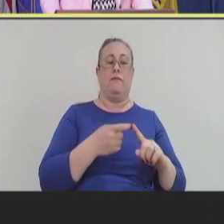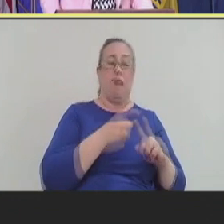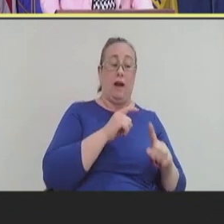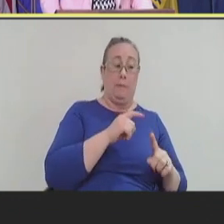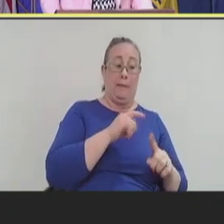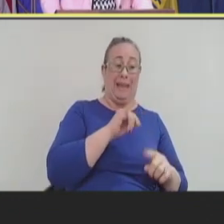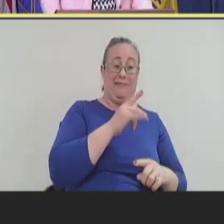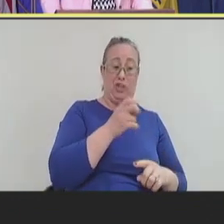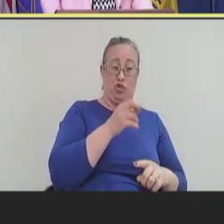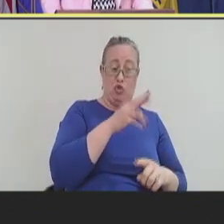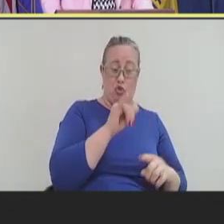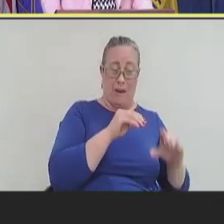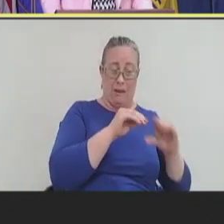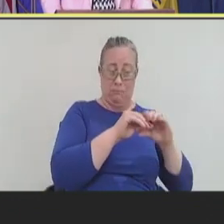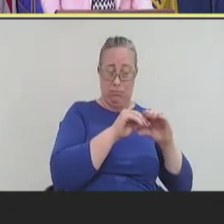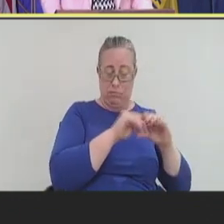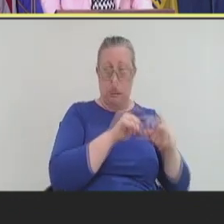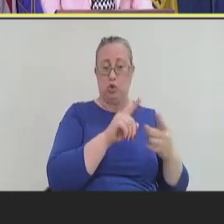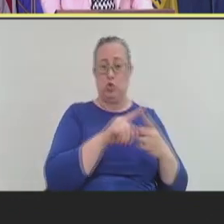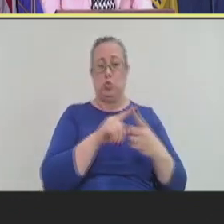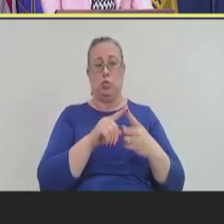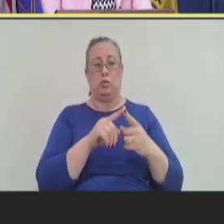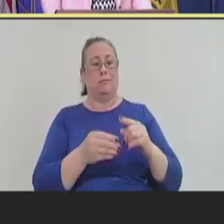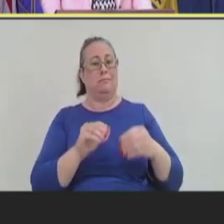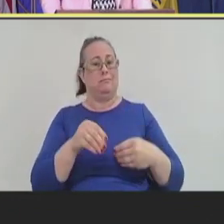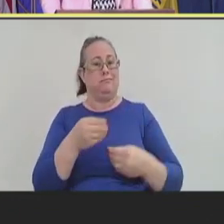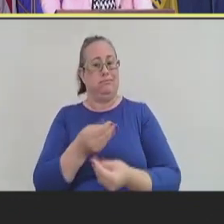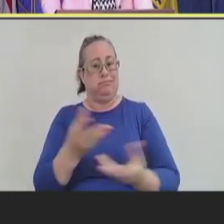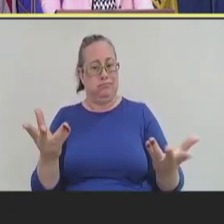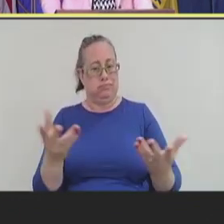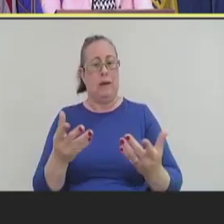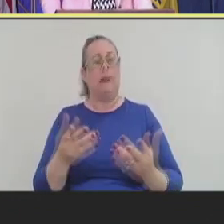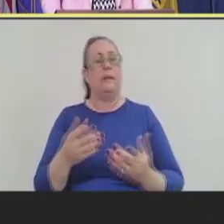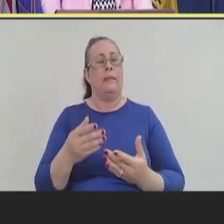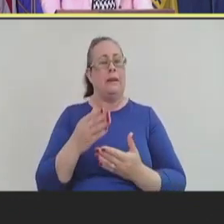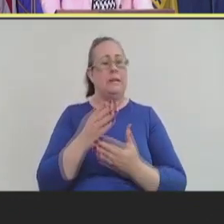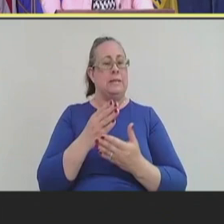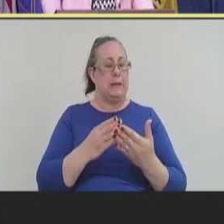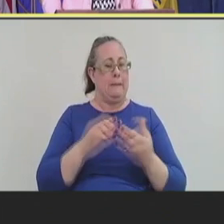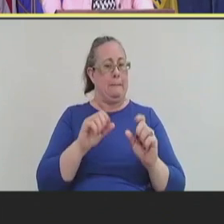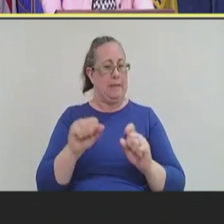a possibility that FHIR might be able to augment that and make it more efficient and effective.